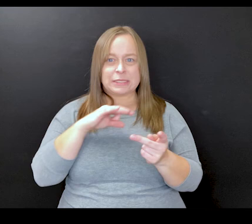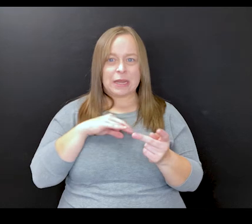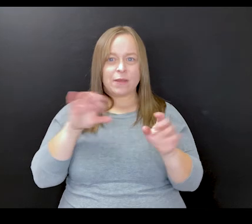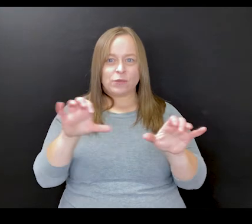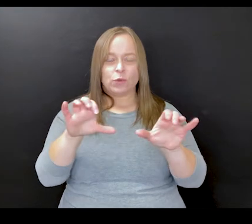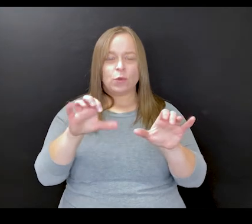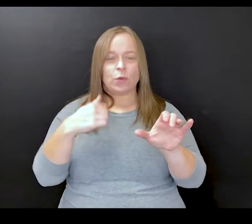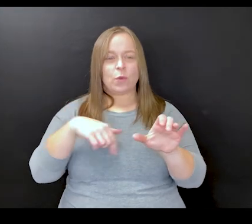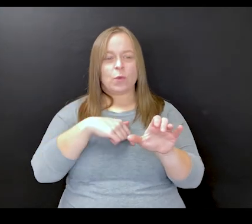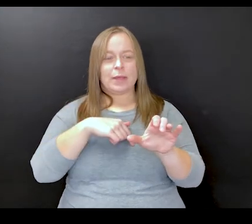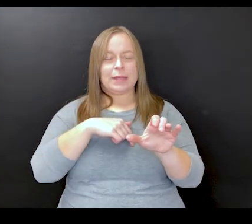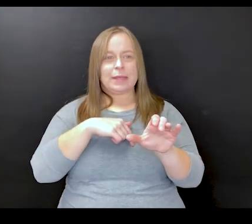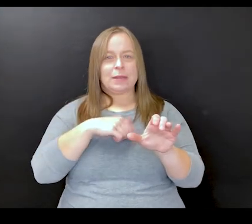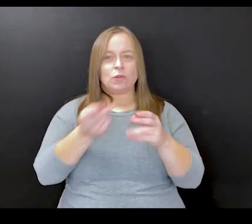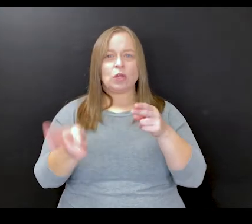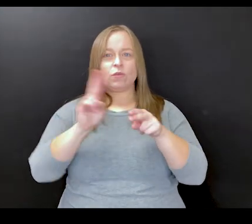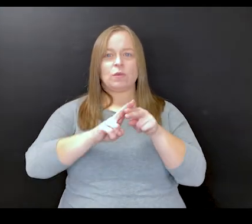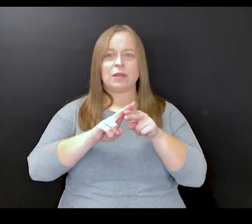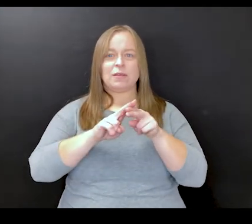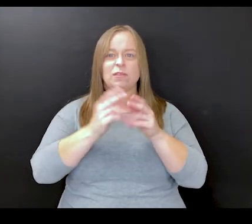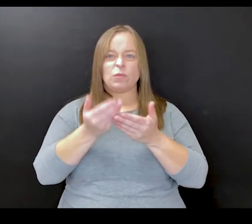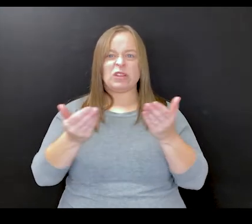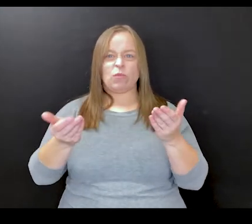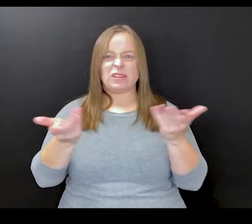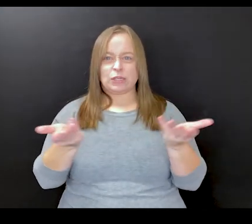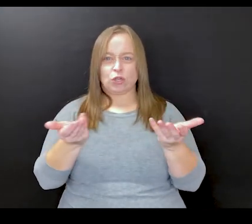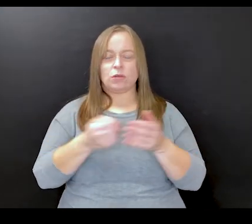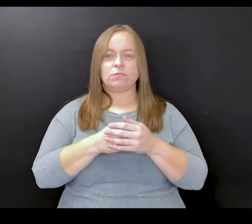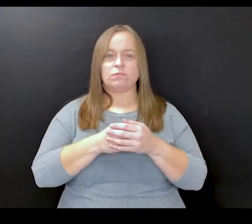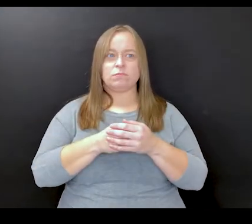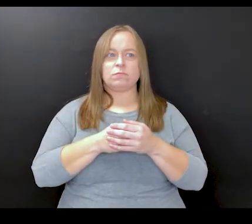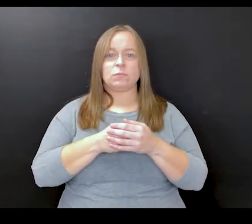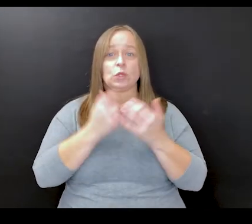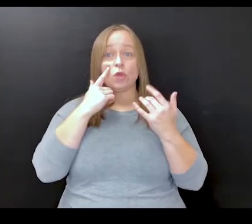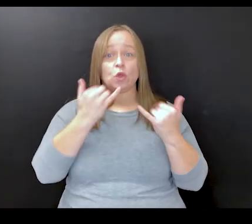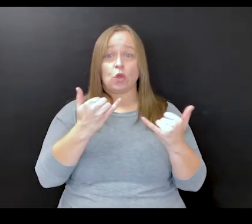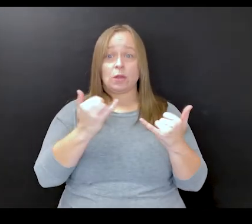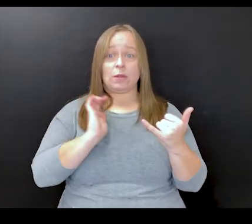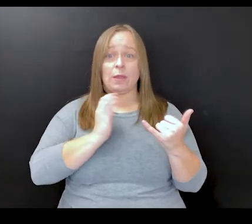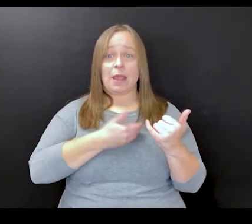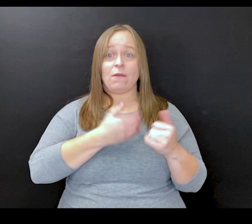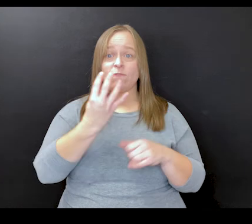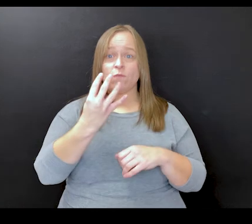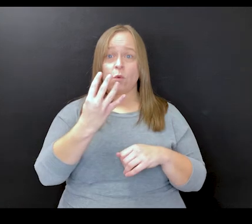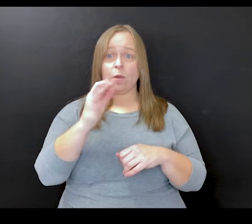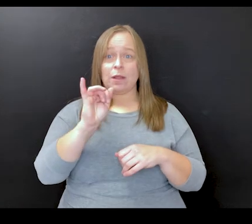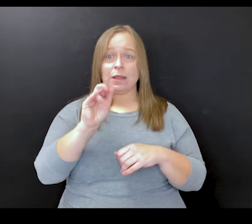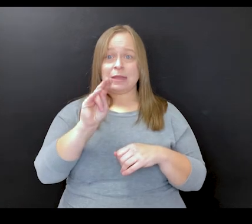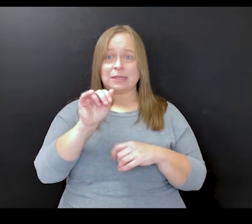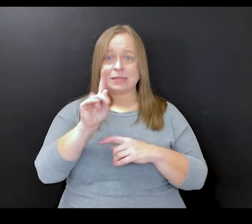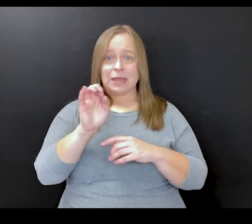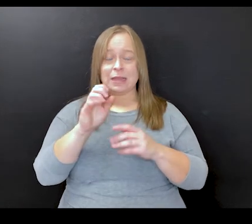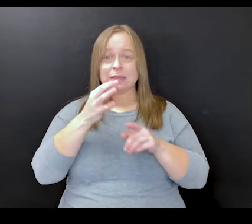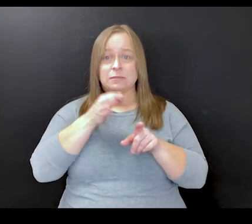is that I need to increase the resources here. So currently we have four intake specialists